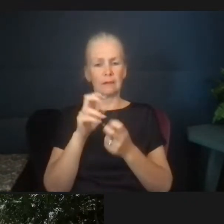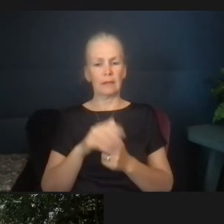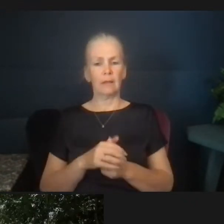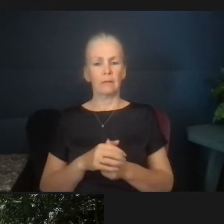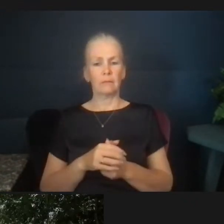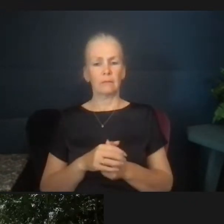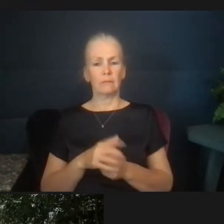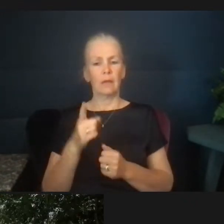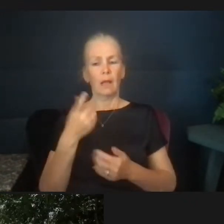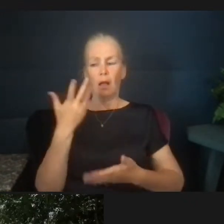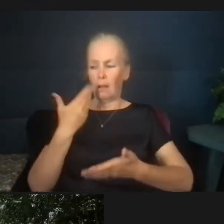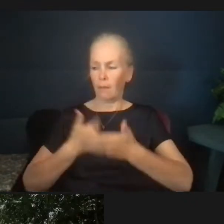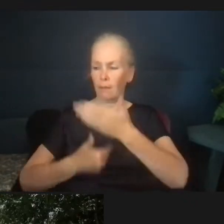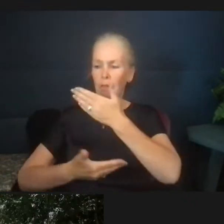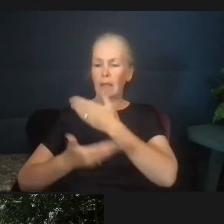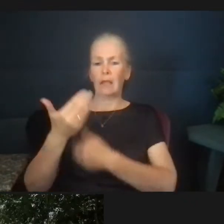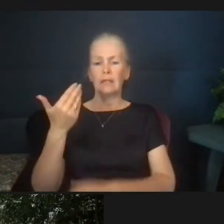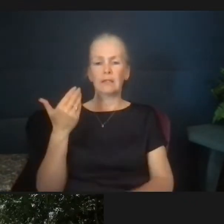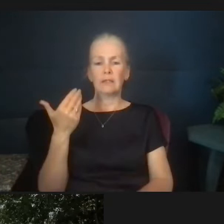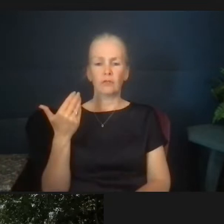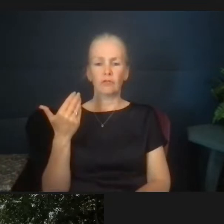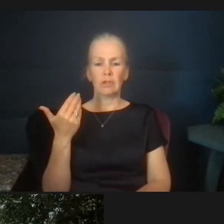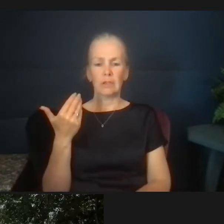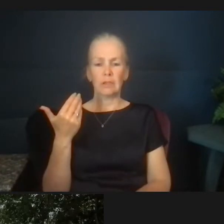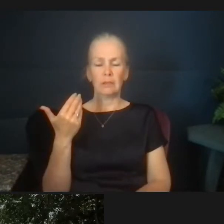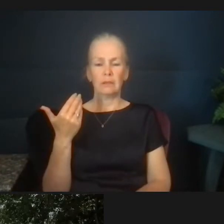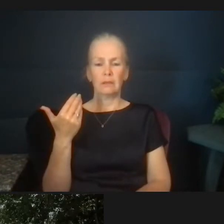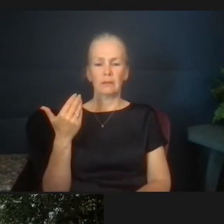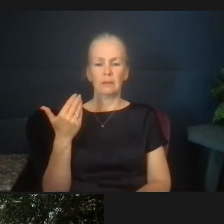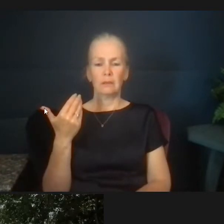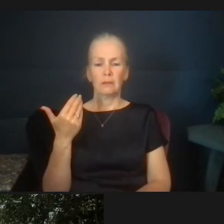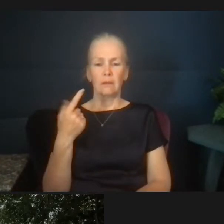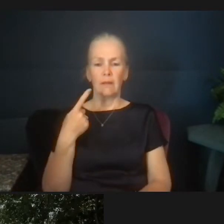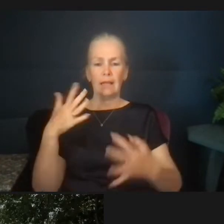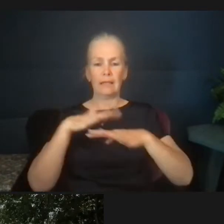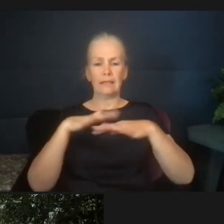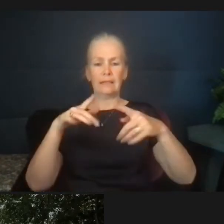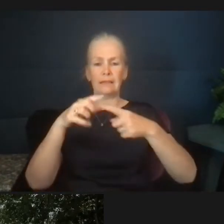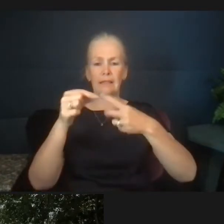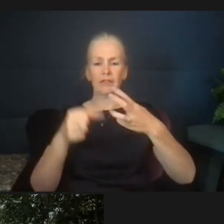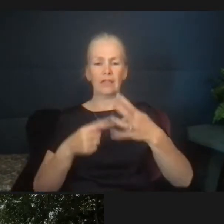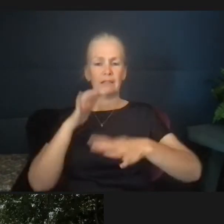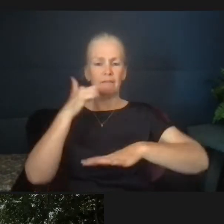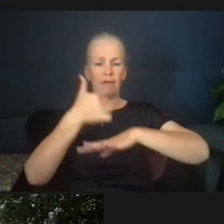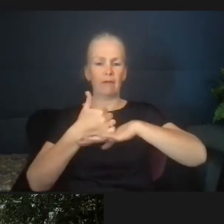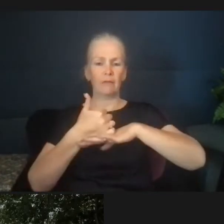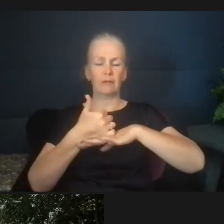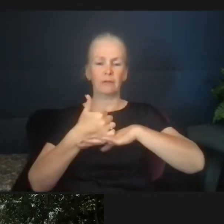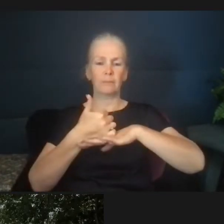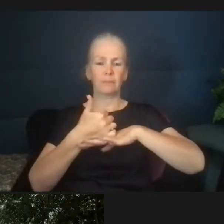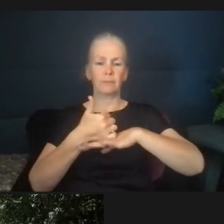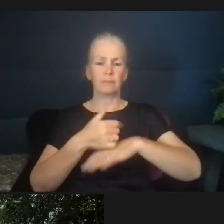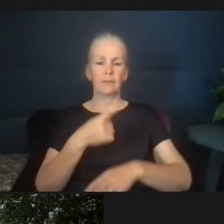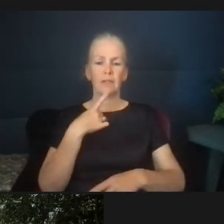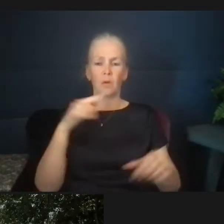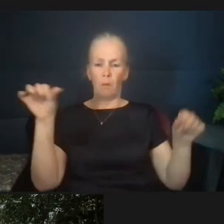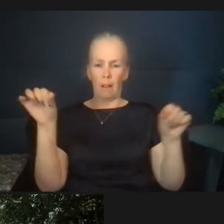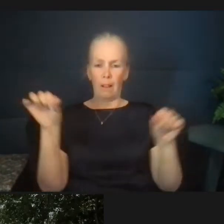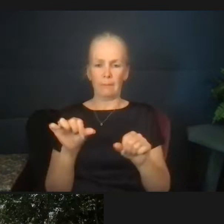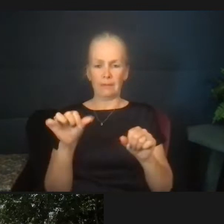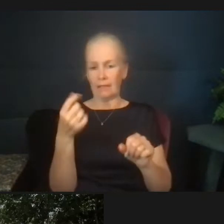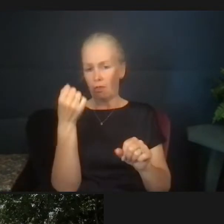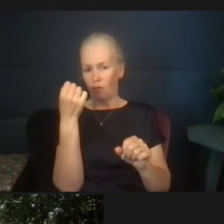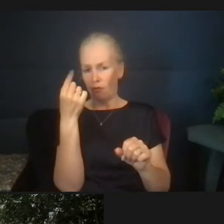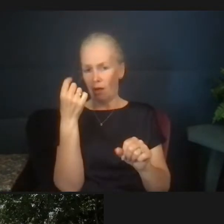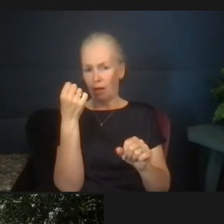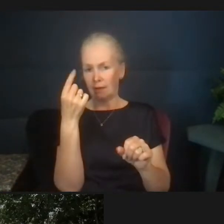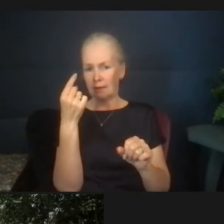the history that intersectionality is founded on. So it limits that realisation of meaning